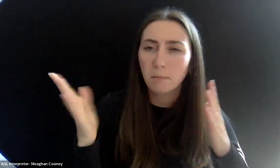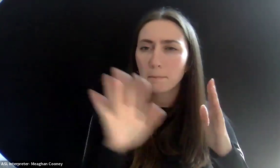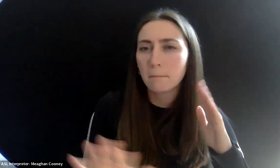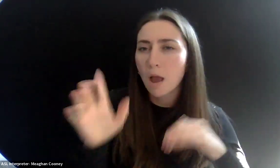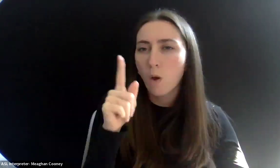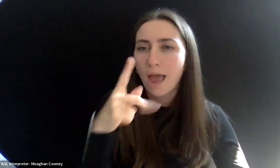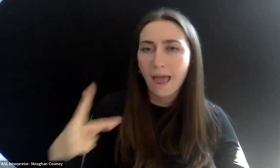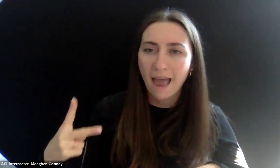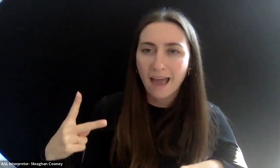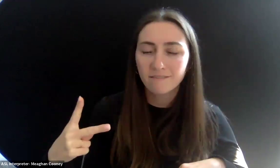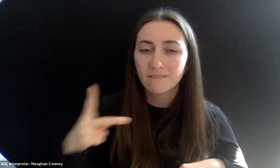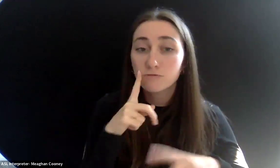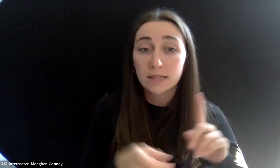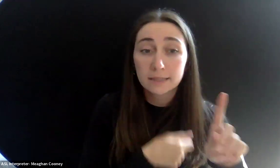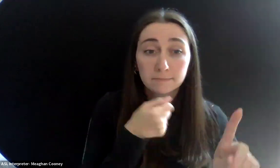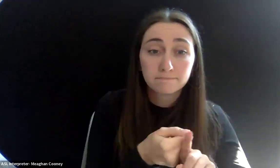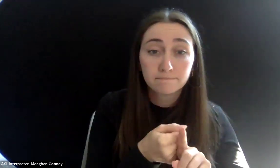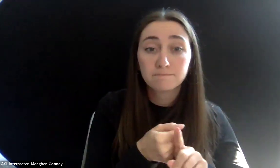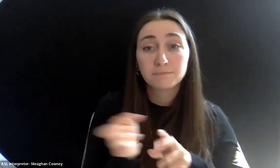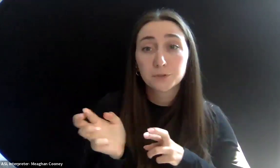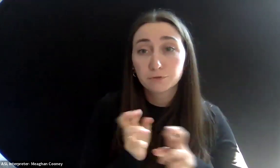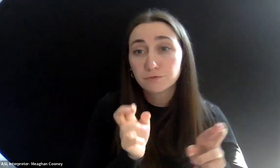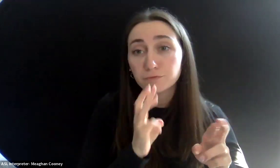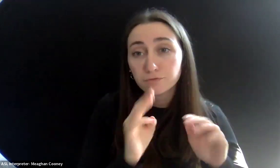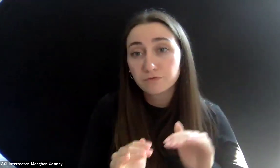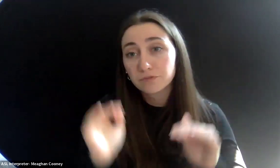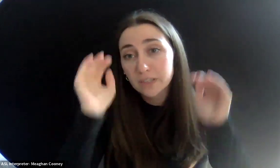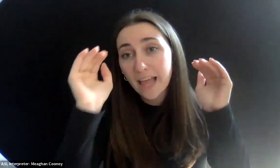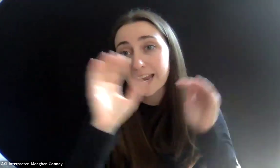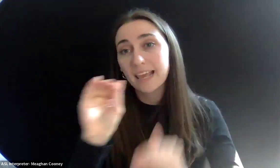to riverine flooding and even more subject to urban flooding risk.